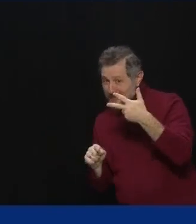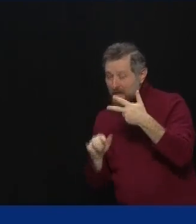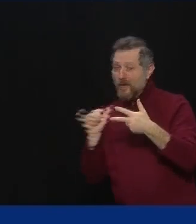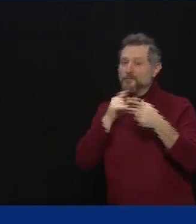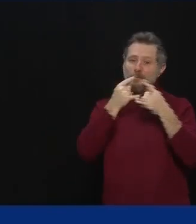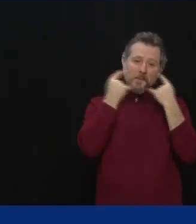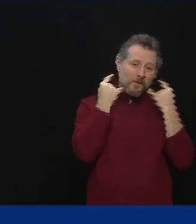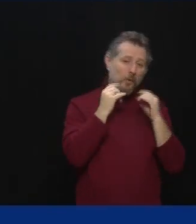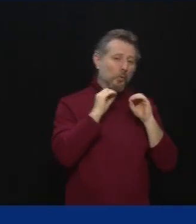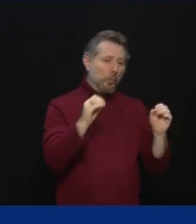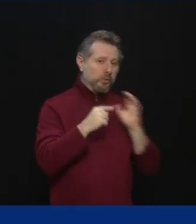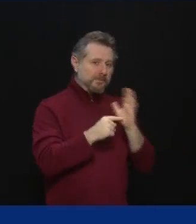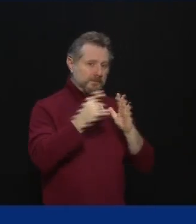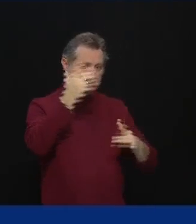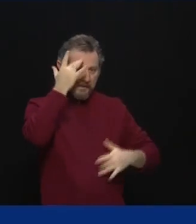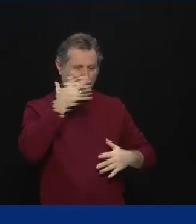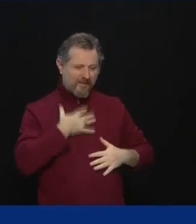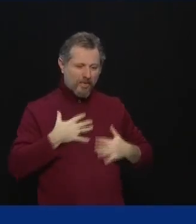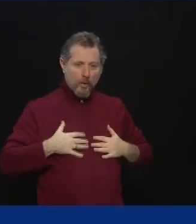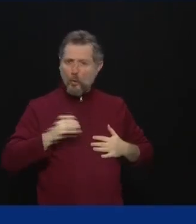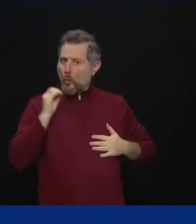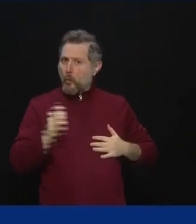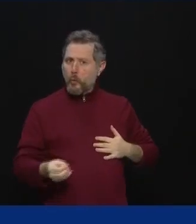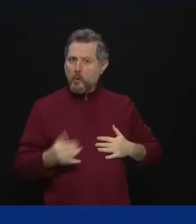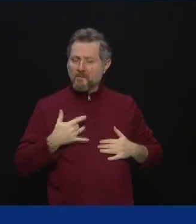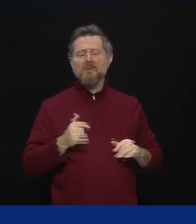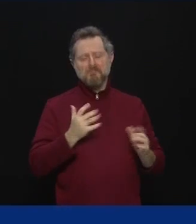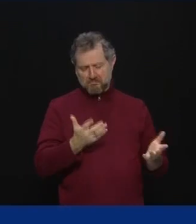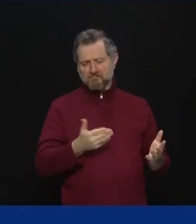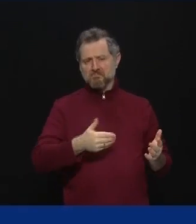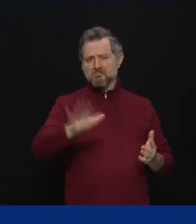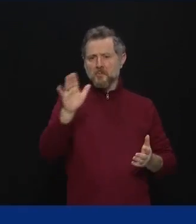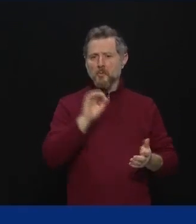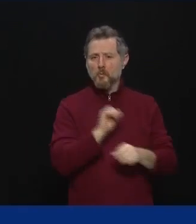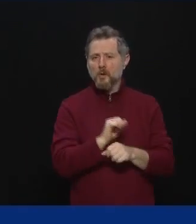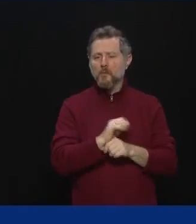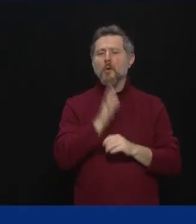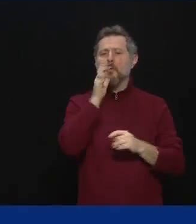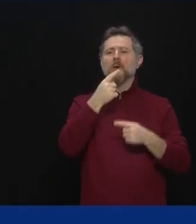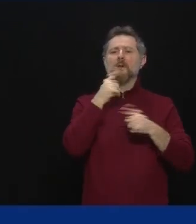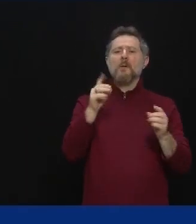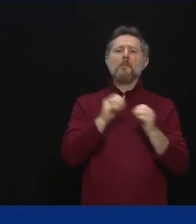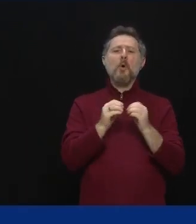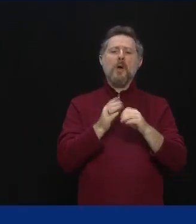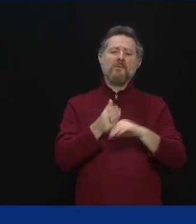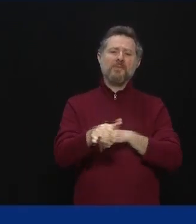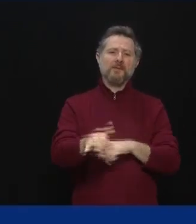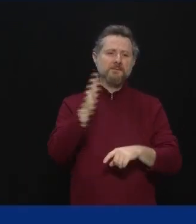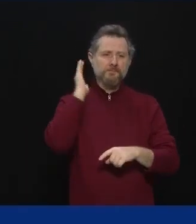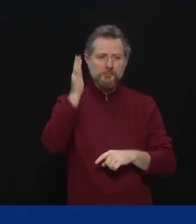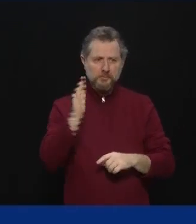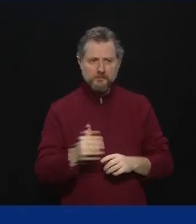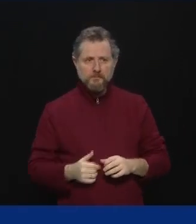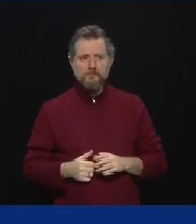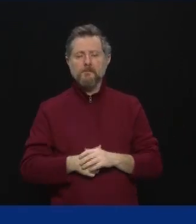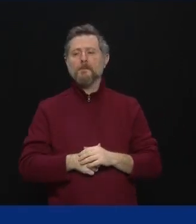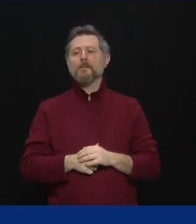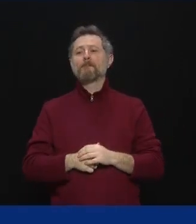DO SO. AGAIN, VACCINATED, WEARING A MASK, ASYMPTOMATIC AND THAT IS